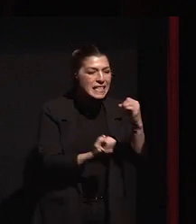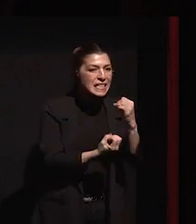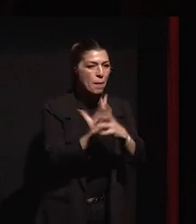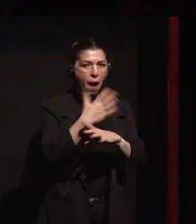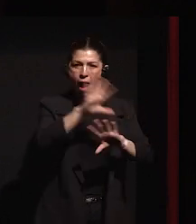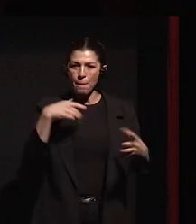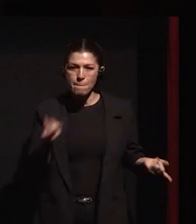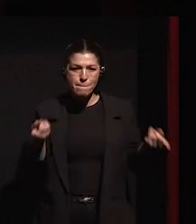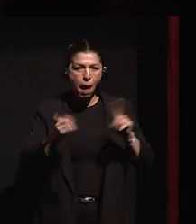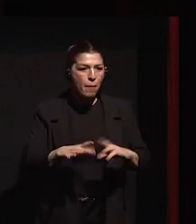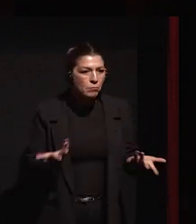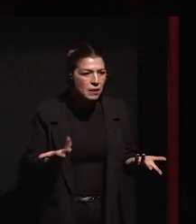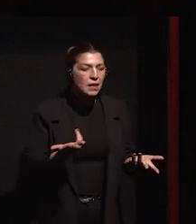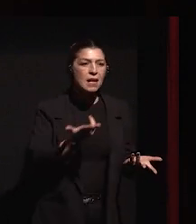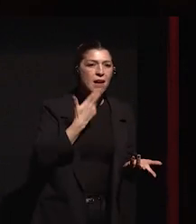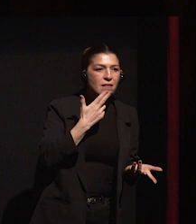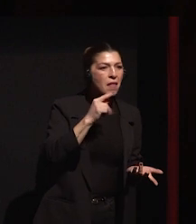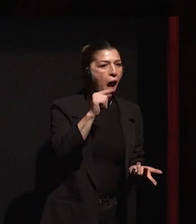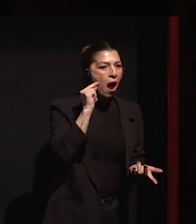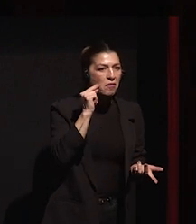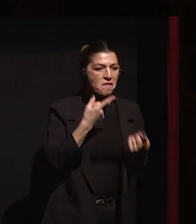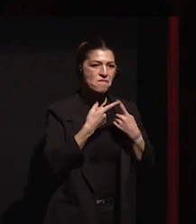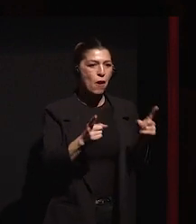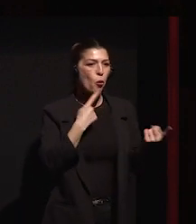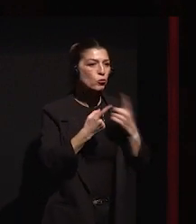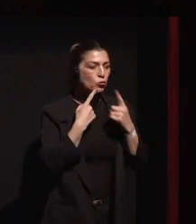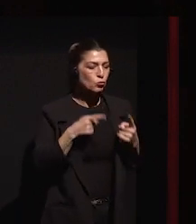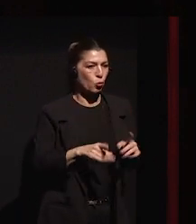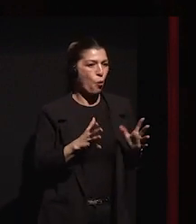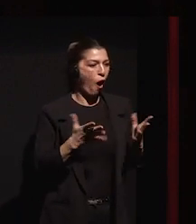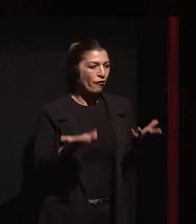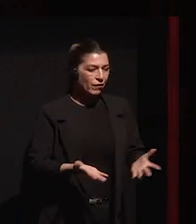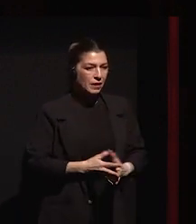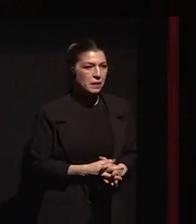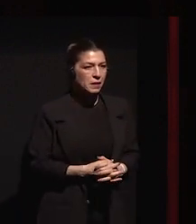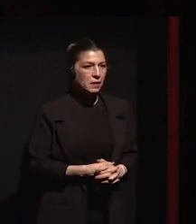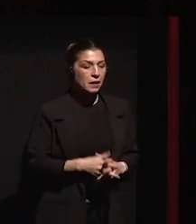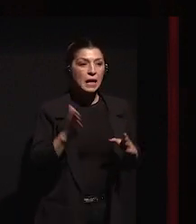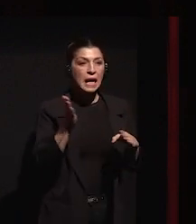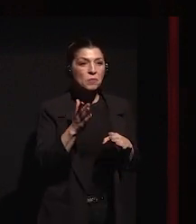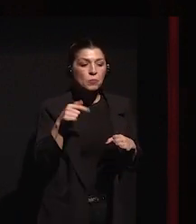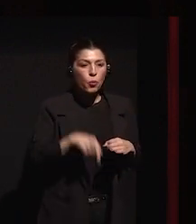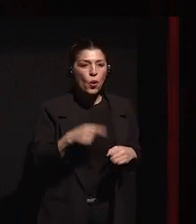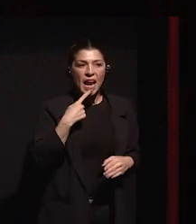If you think about it. Right. Because what it means is that the debate about power.